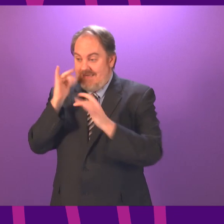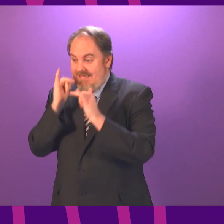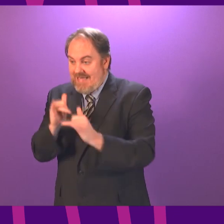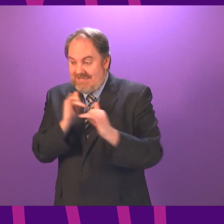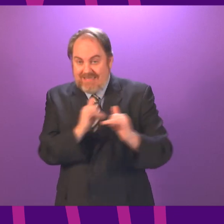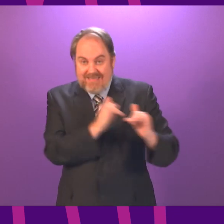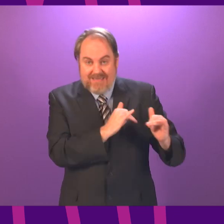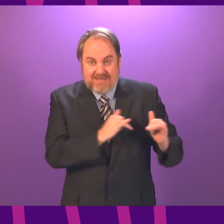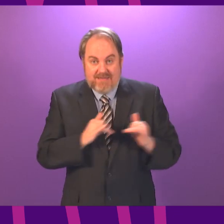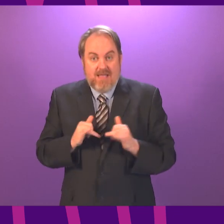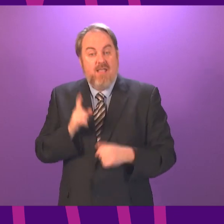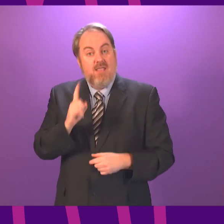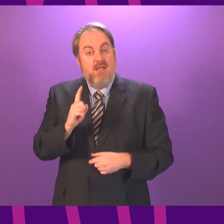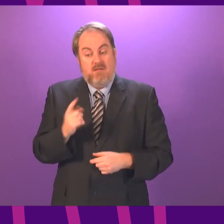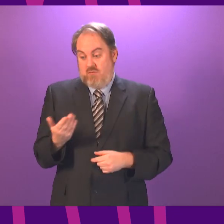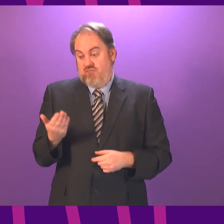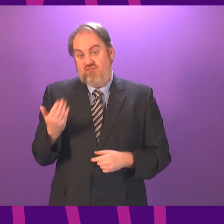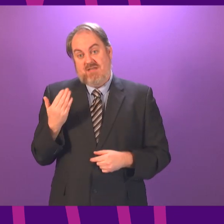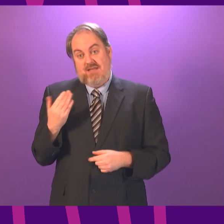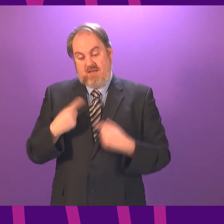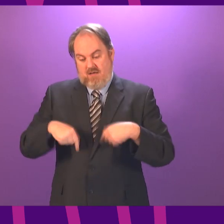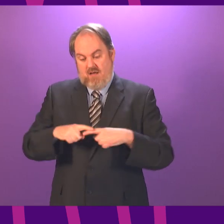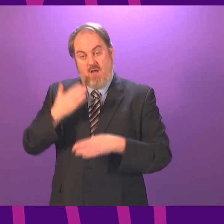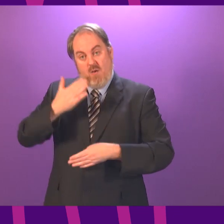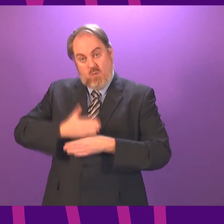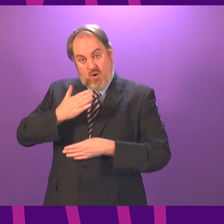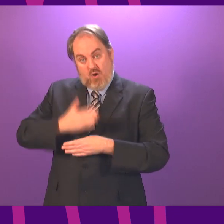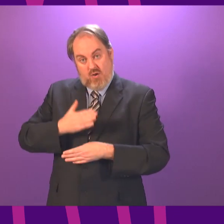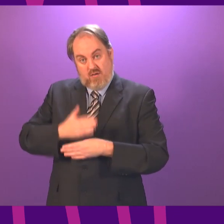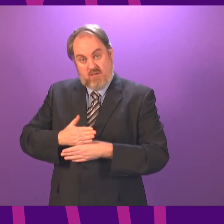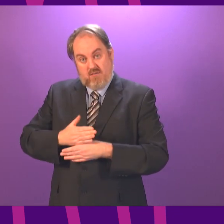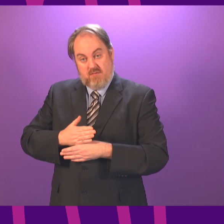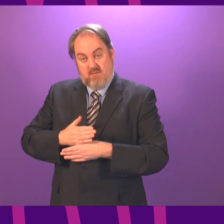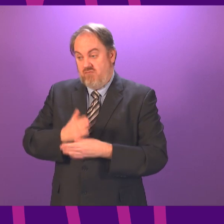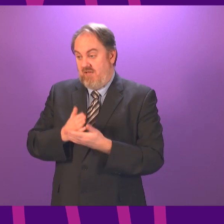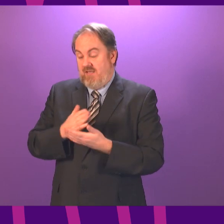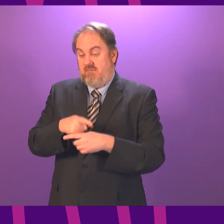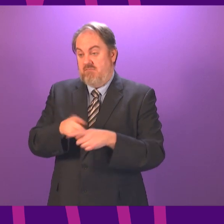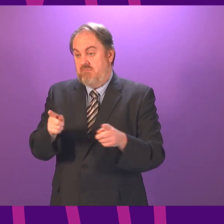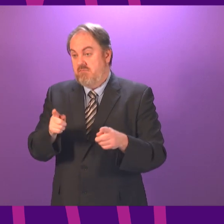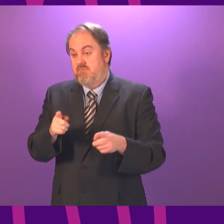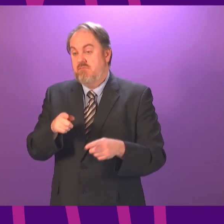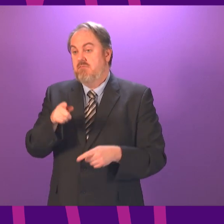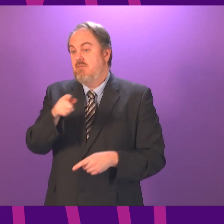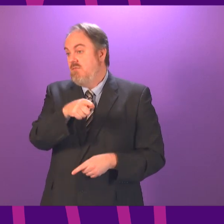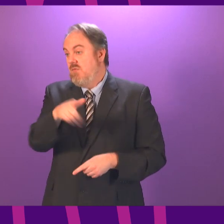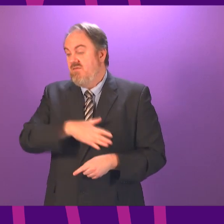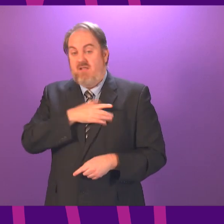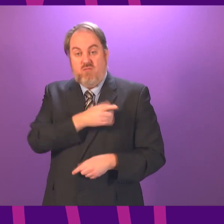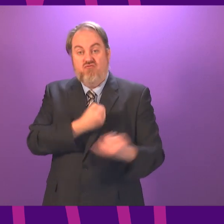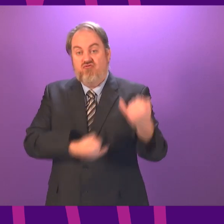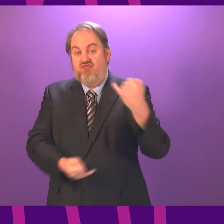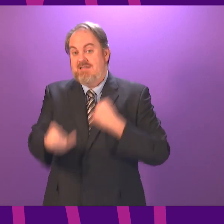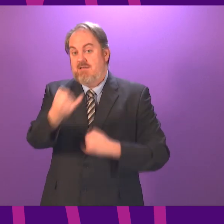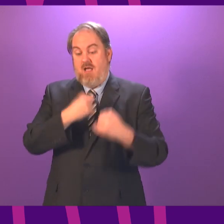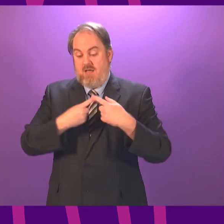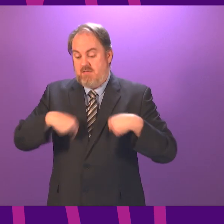Our more recent focus was criticised—certainly, by implication—a couple of weeks ago by